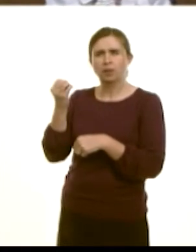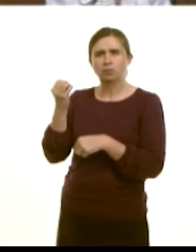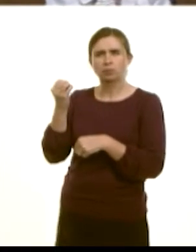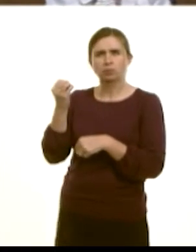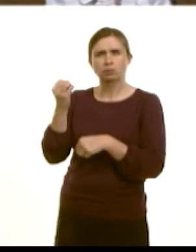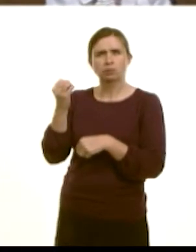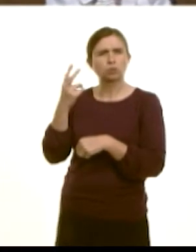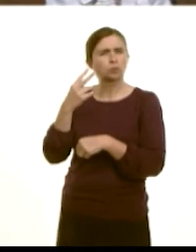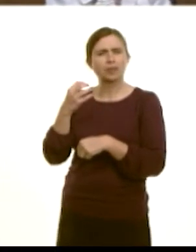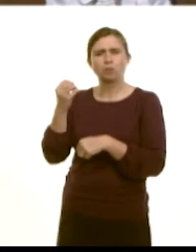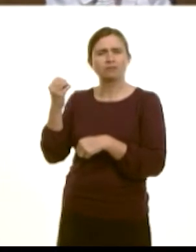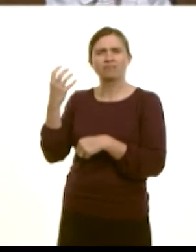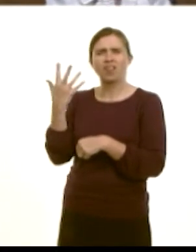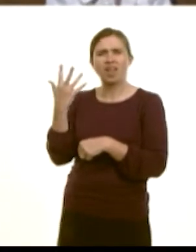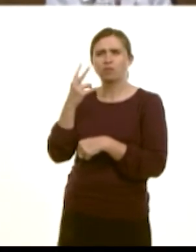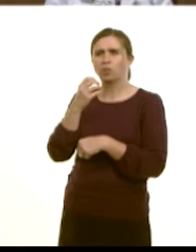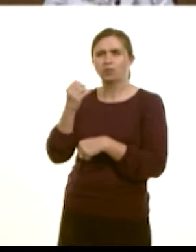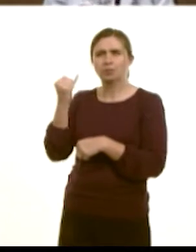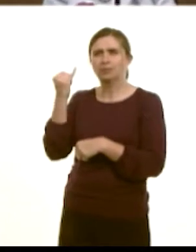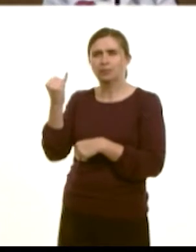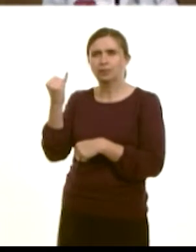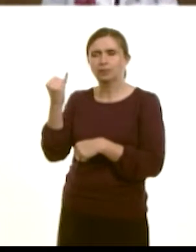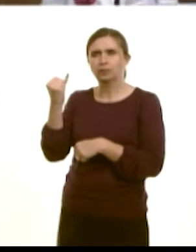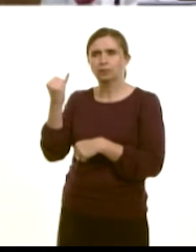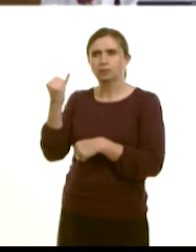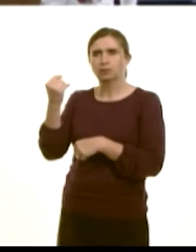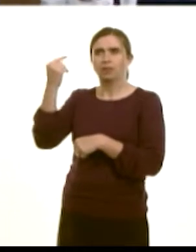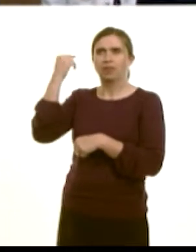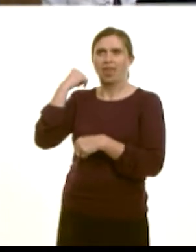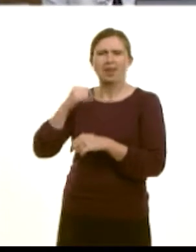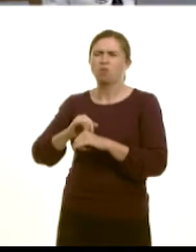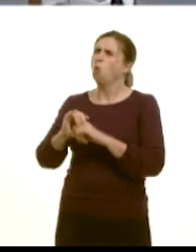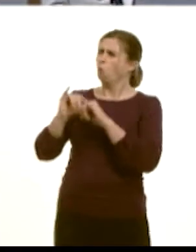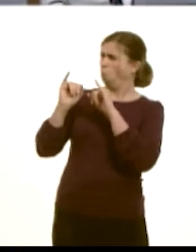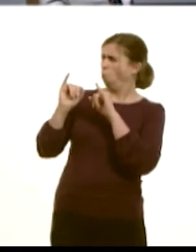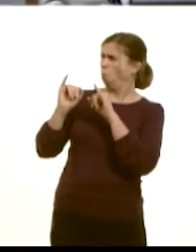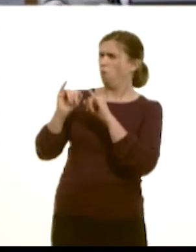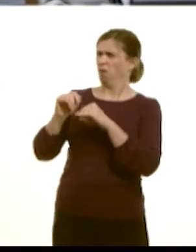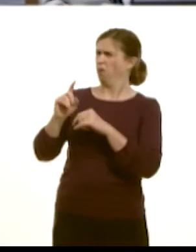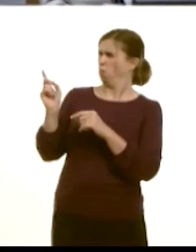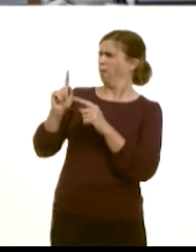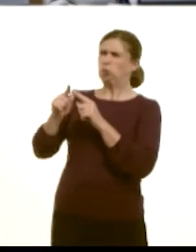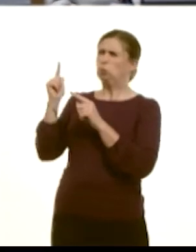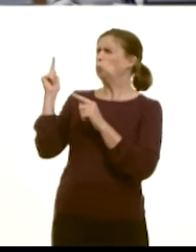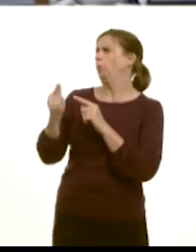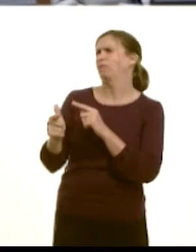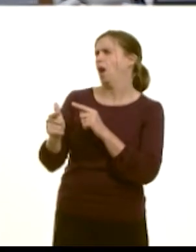or 2006, and it was seen as an extreme response: that we were going too far in terms of prohibiting